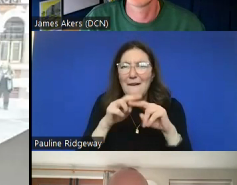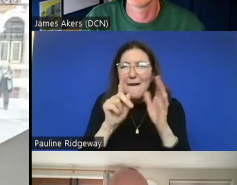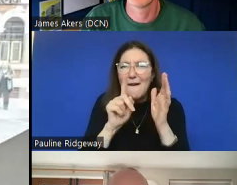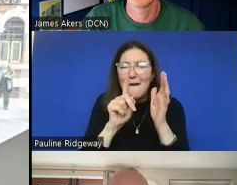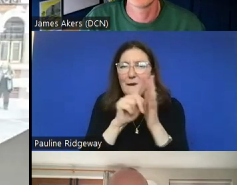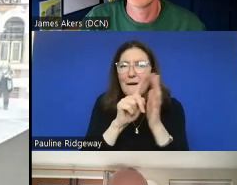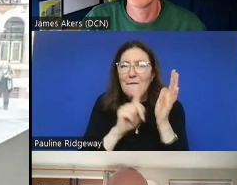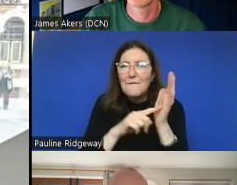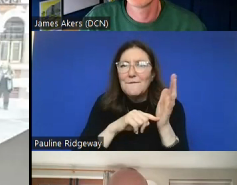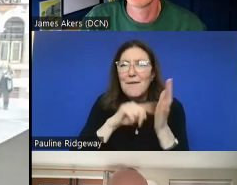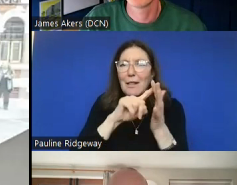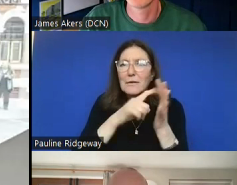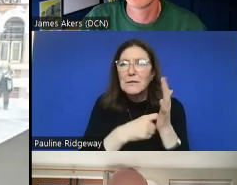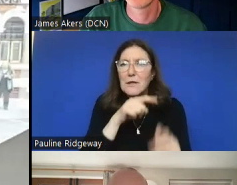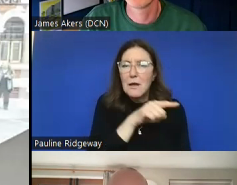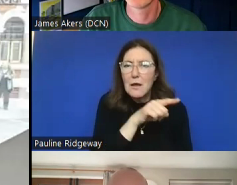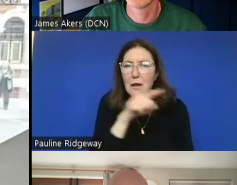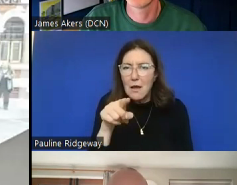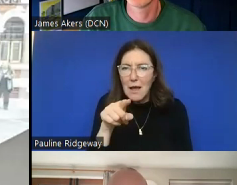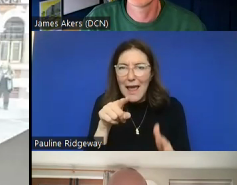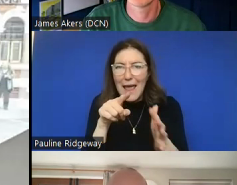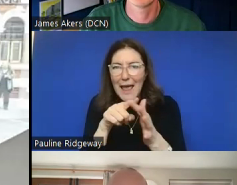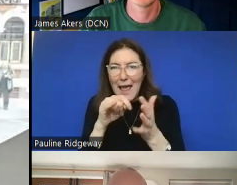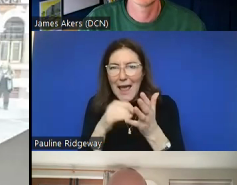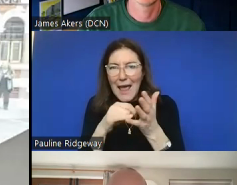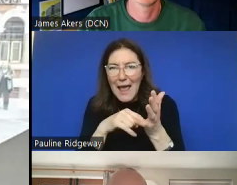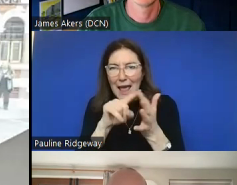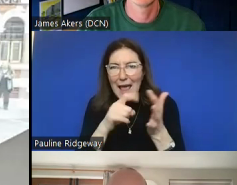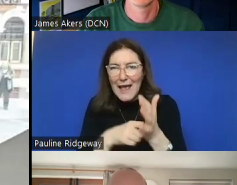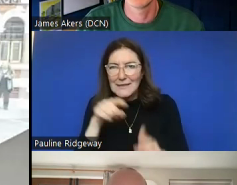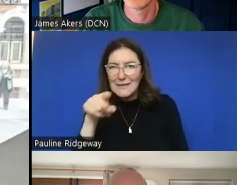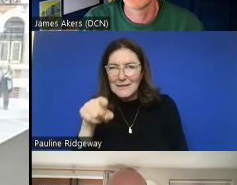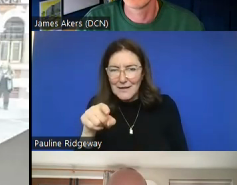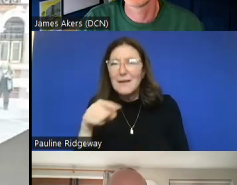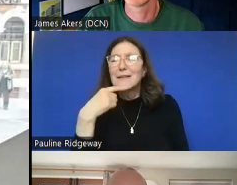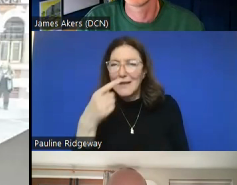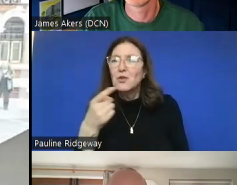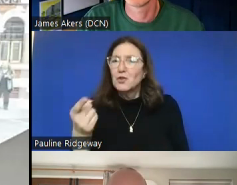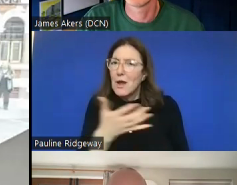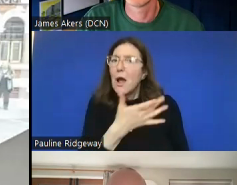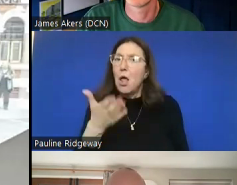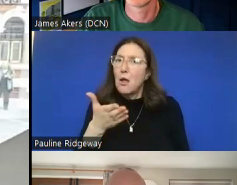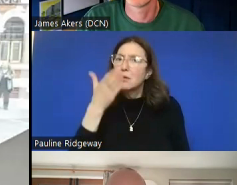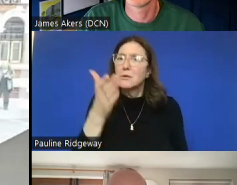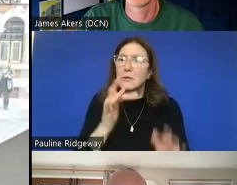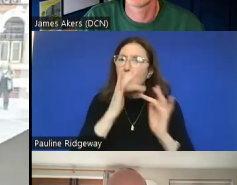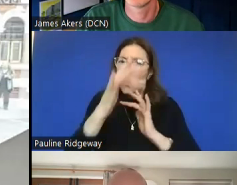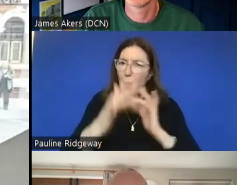is that she obviously goes onto the website quite a lot, and she's concerned that